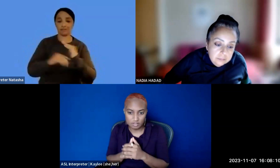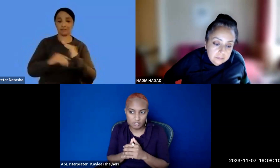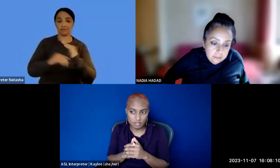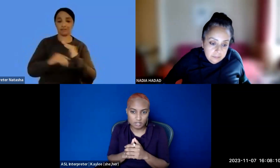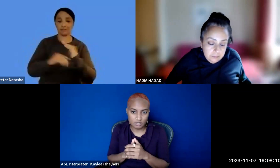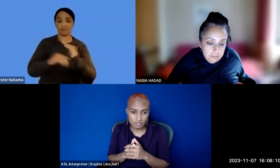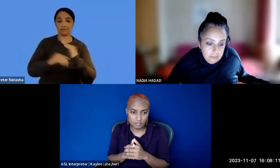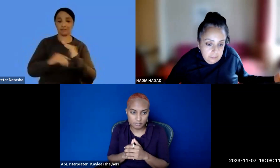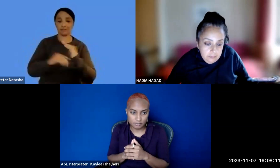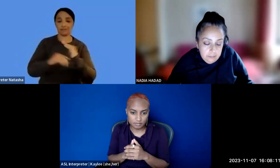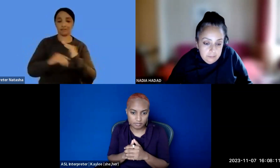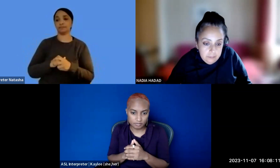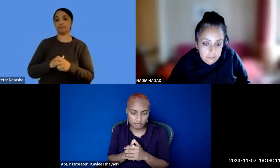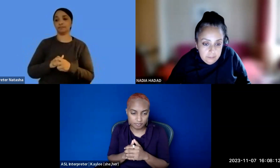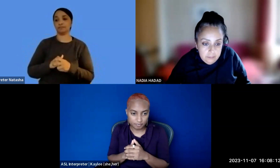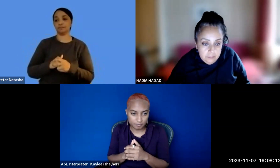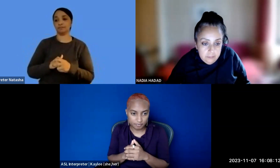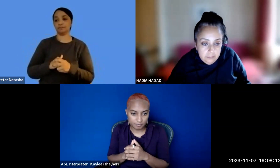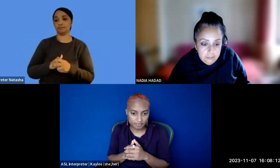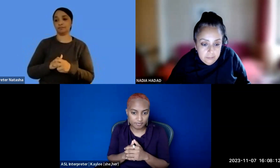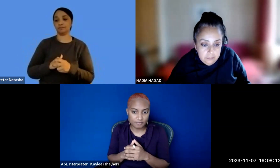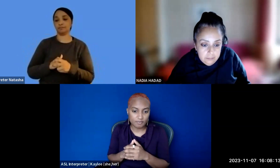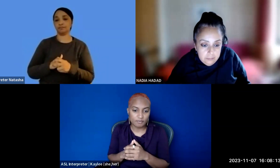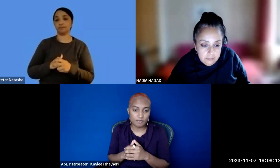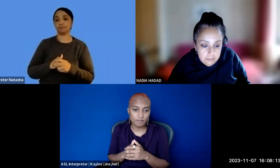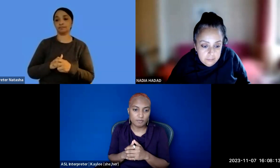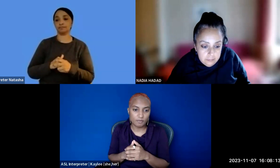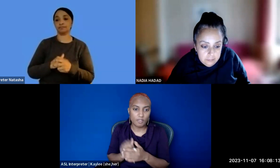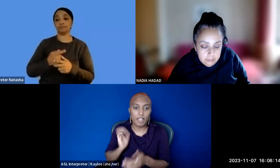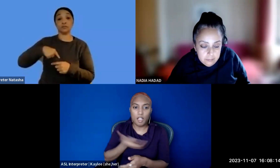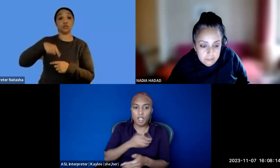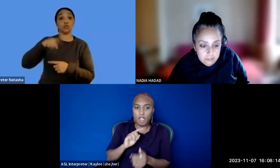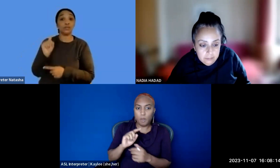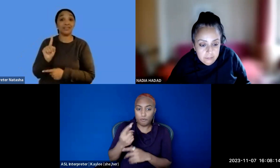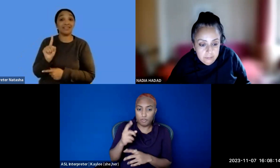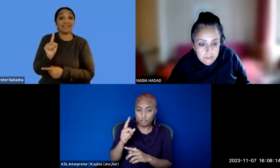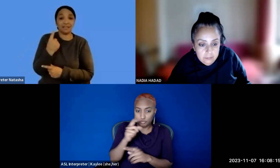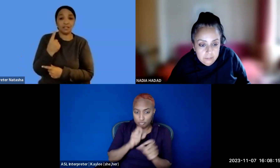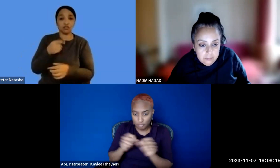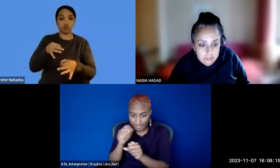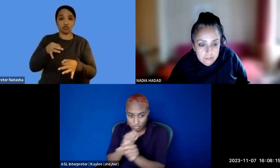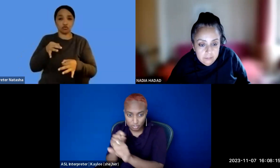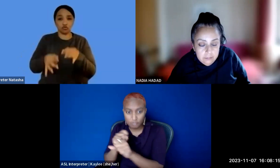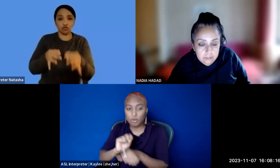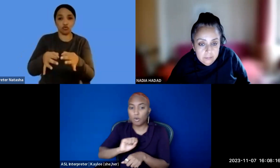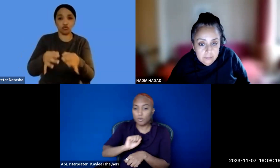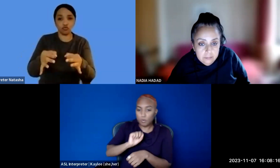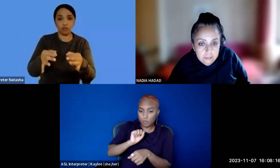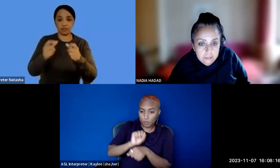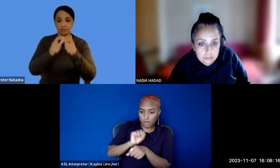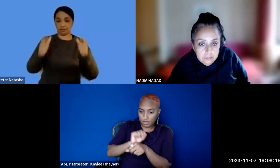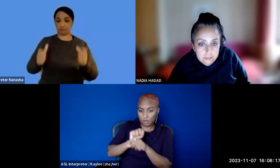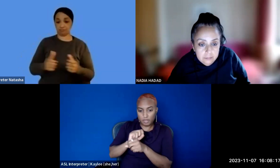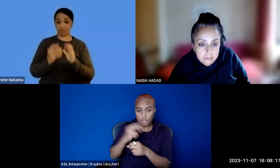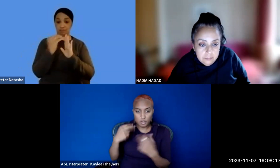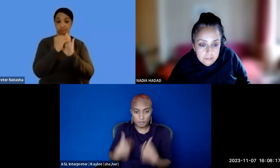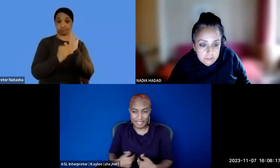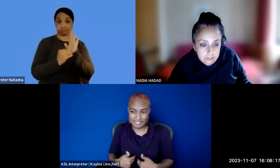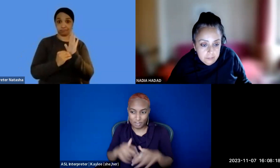In our first strategy for working in international cooperation and humanitarian action, we aimed to influence the EU,